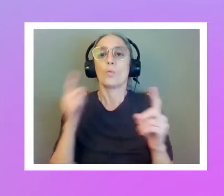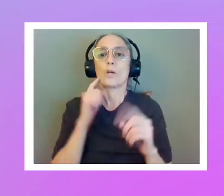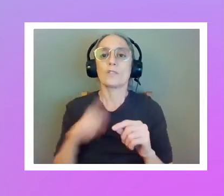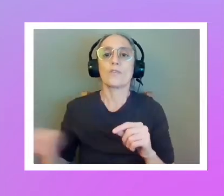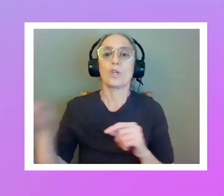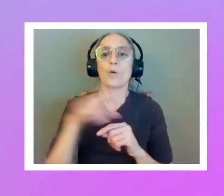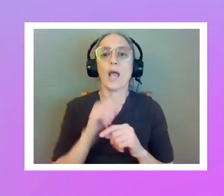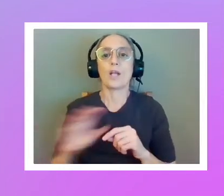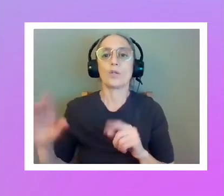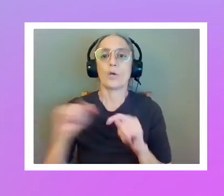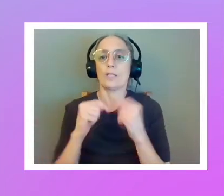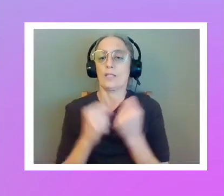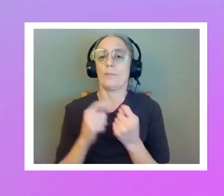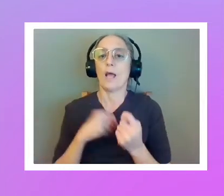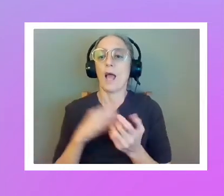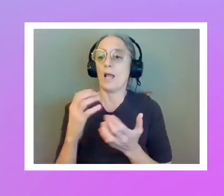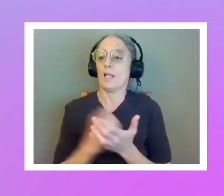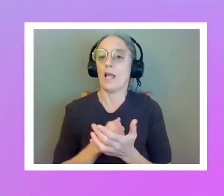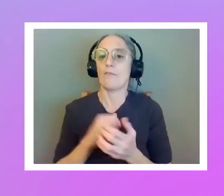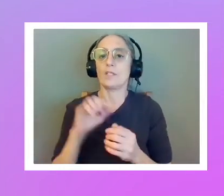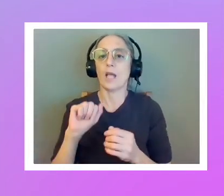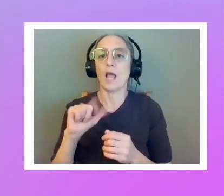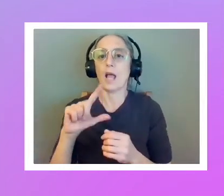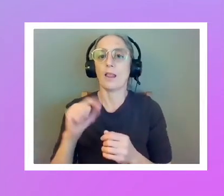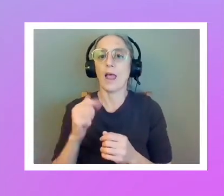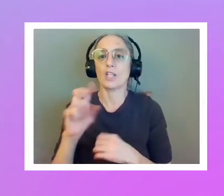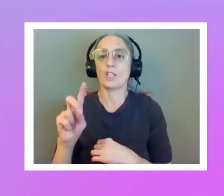and leverage a legend for greater clarity.